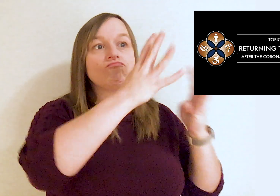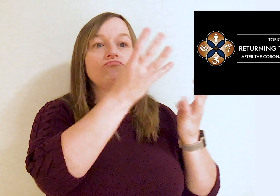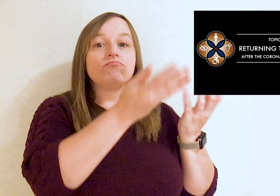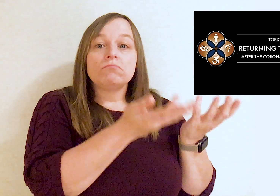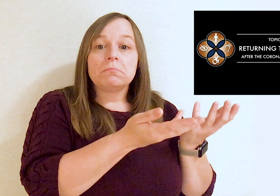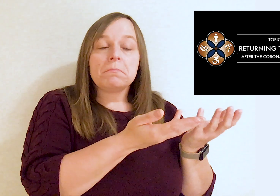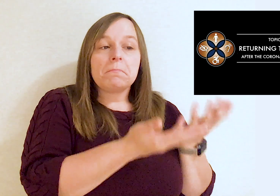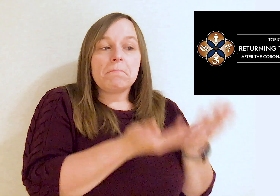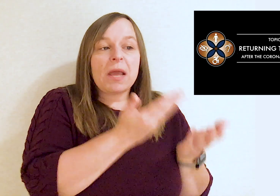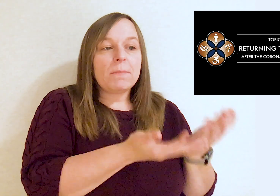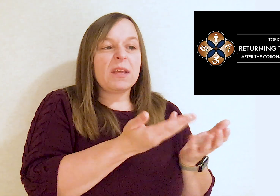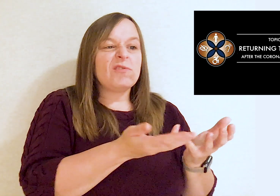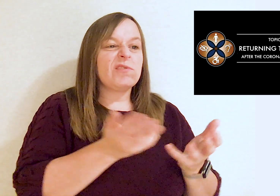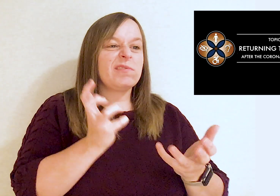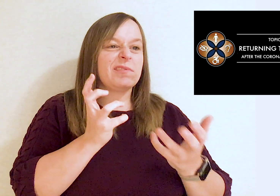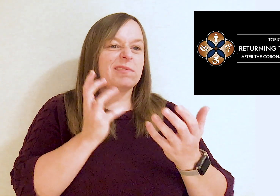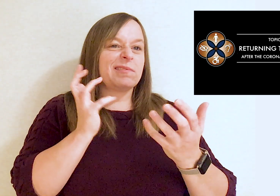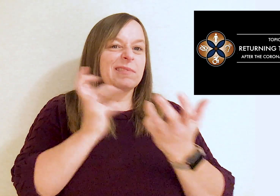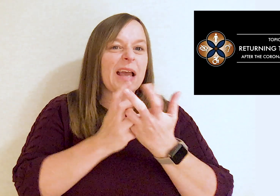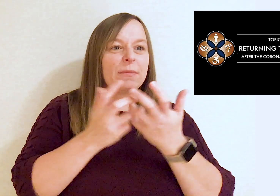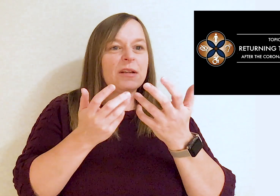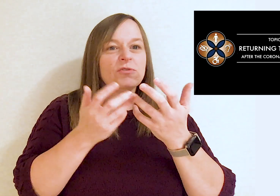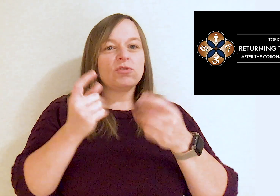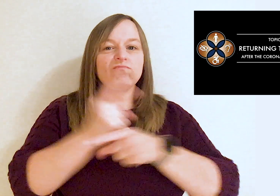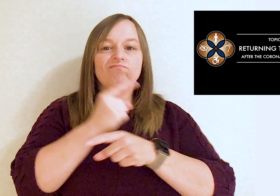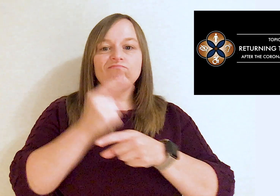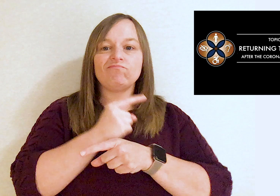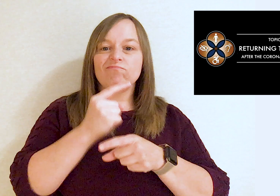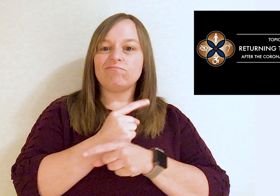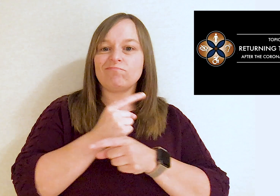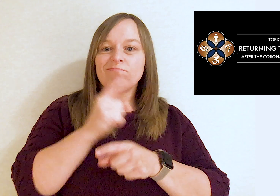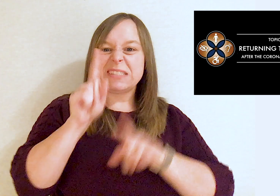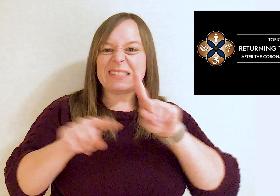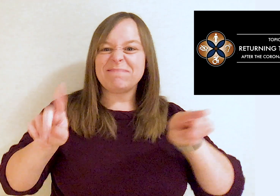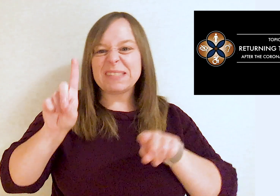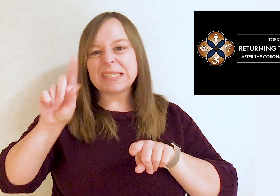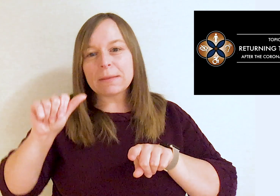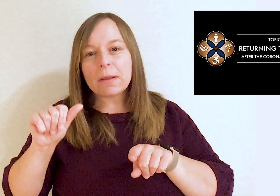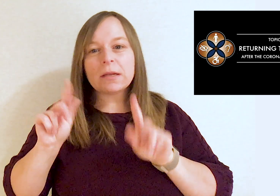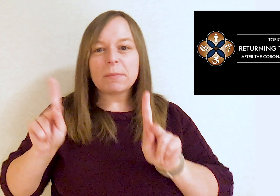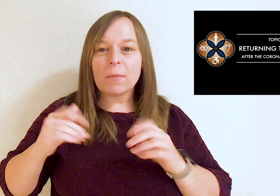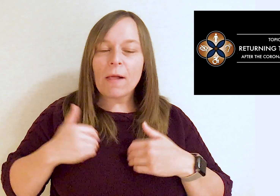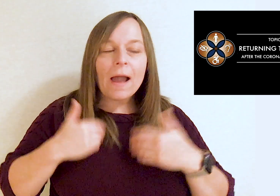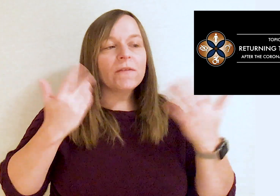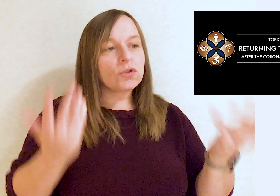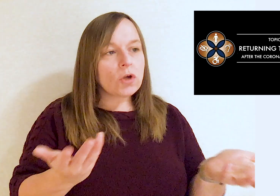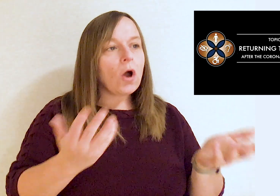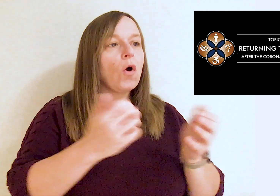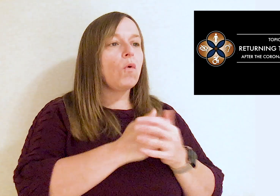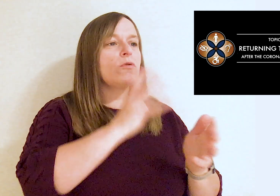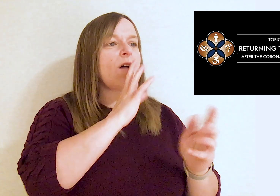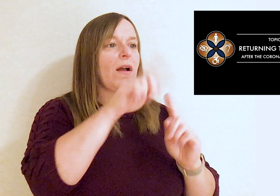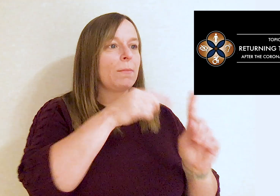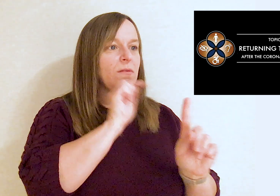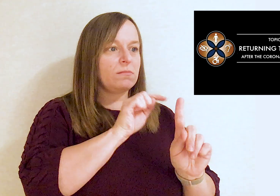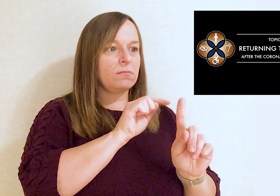there is if you're just trying to accommodate all of the extraordinary, you know, array of disabilities the folks can have. So what we're talking about is